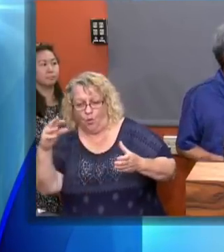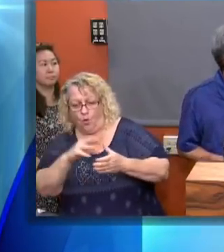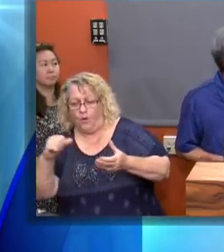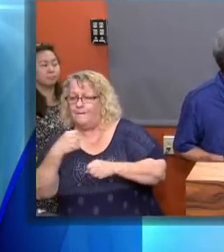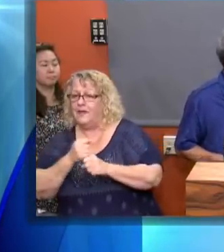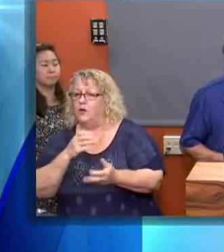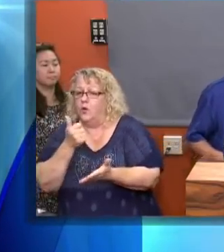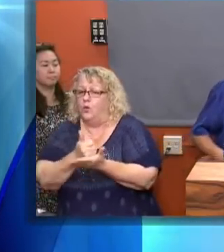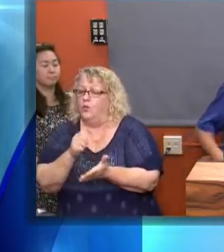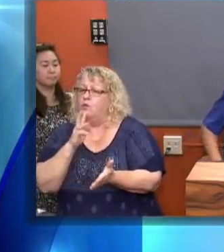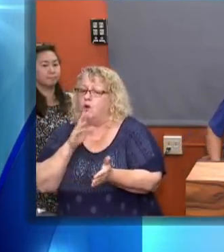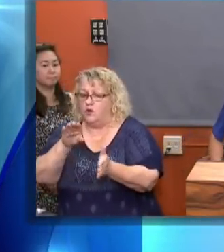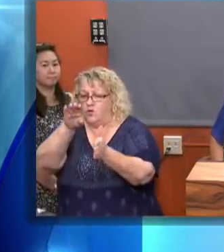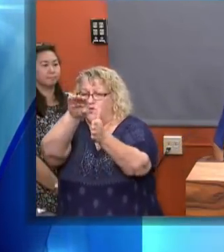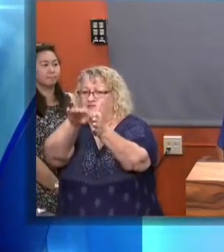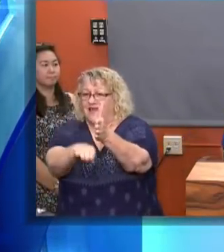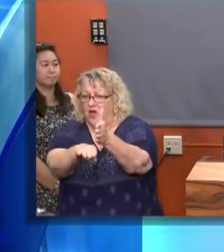PERS FROM THE FIRE DEPARTMENT.